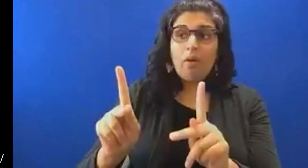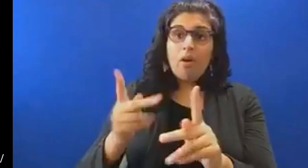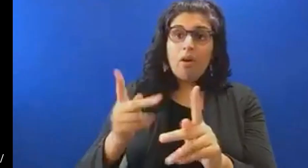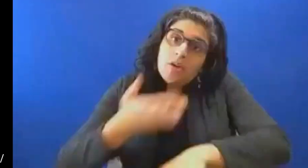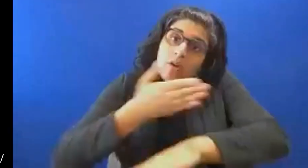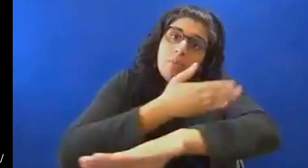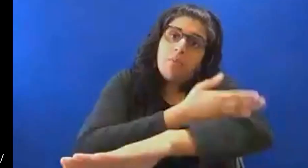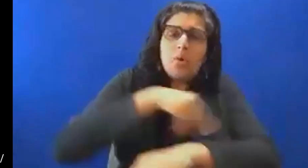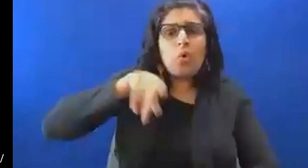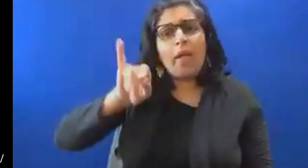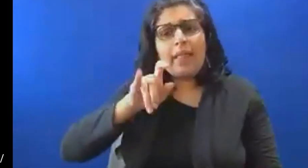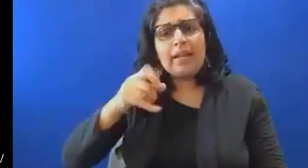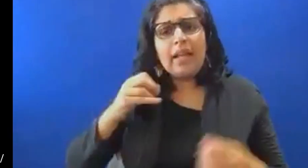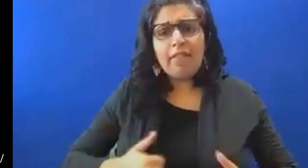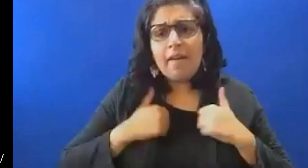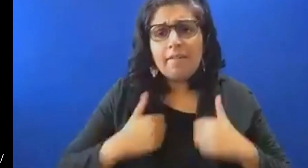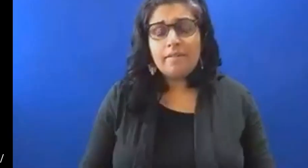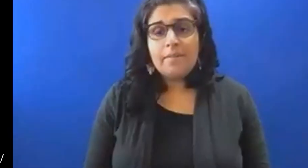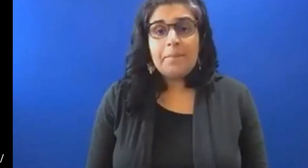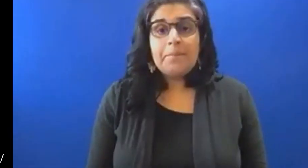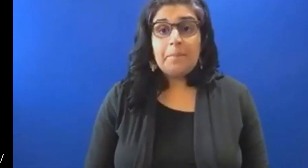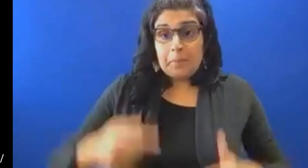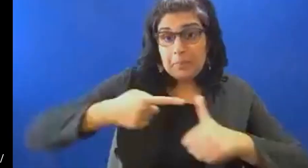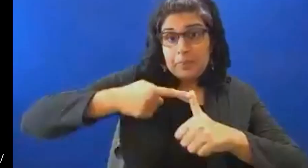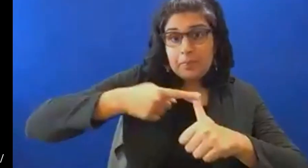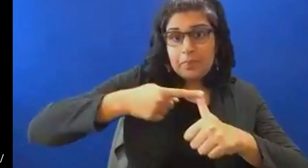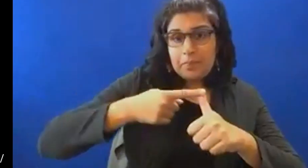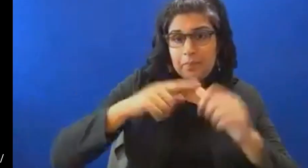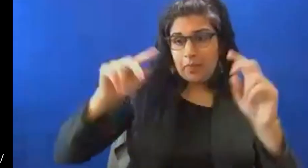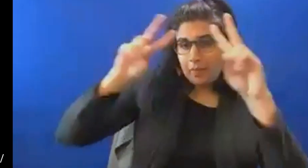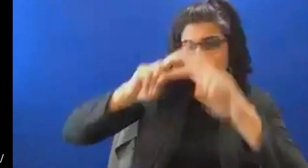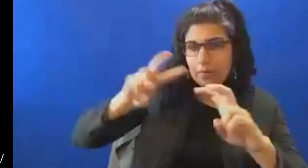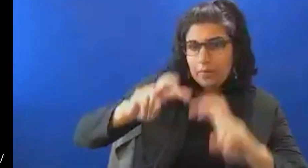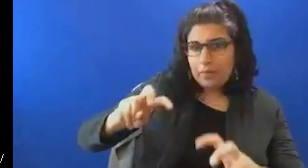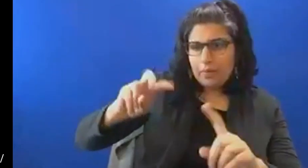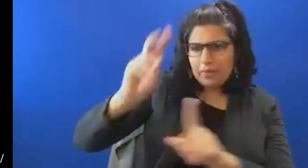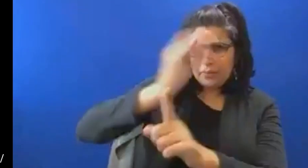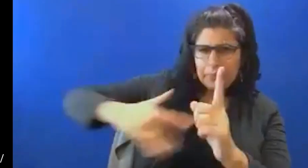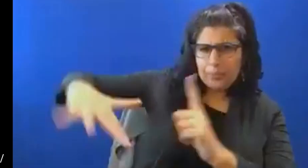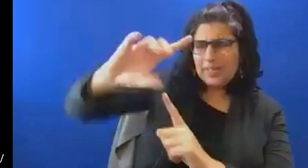So, first, we have to sort of look at the context surrounding disability and recognize